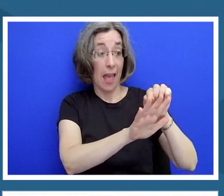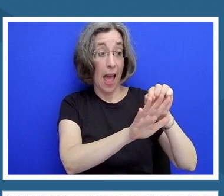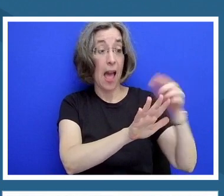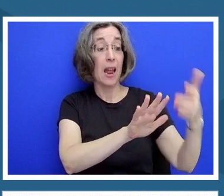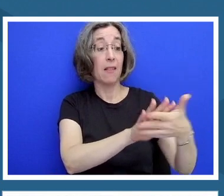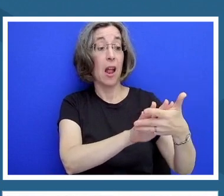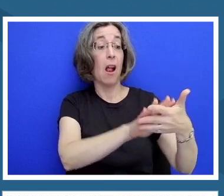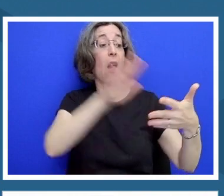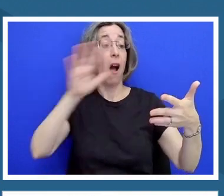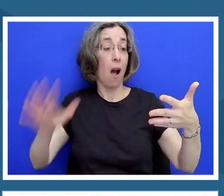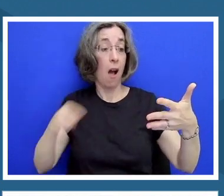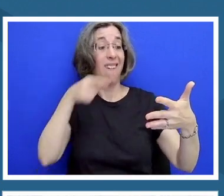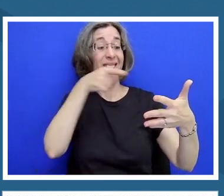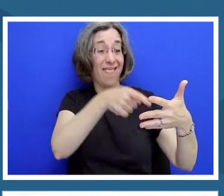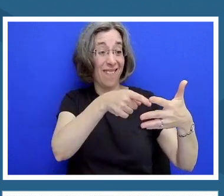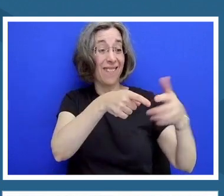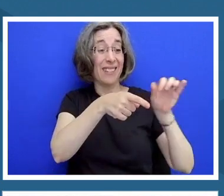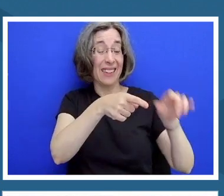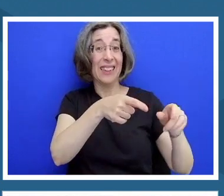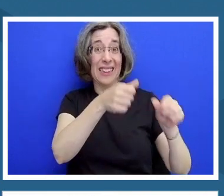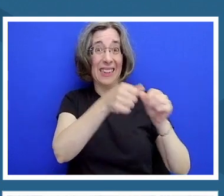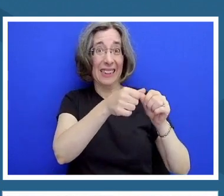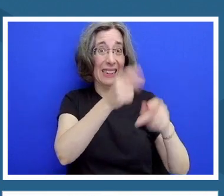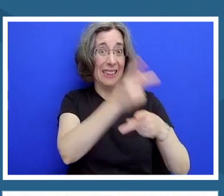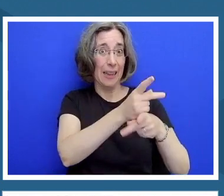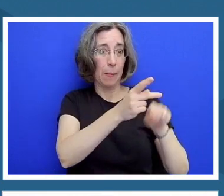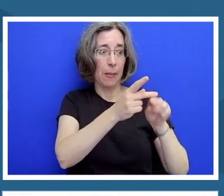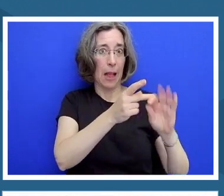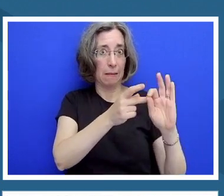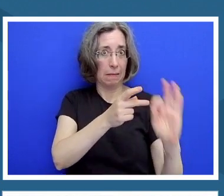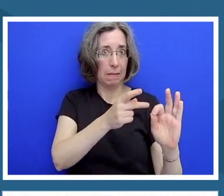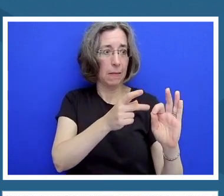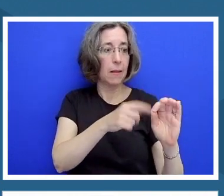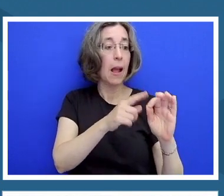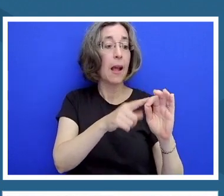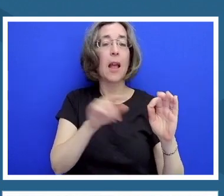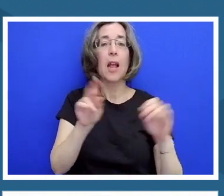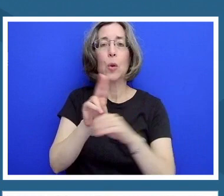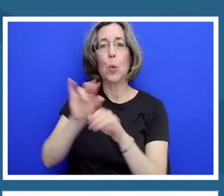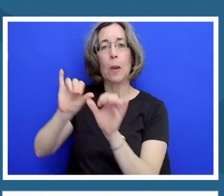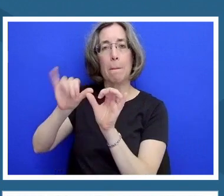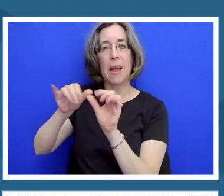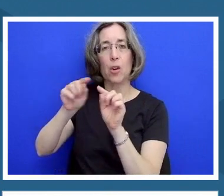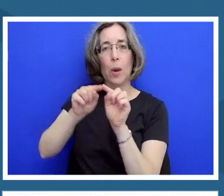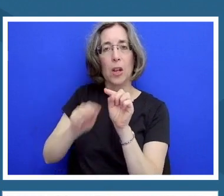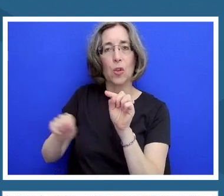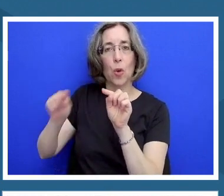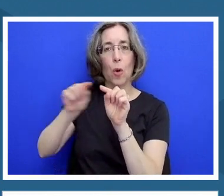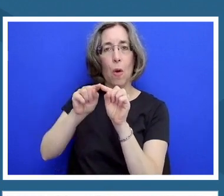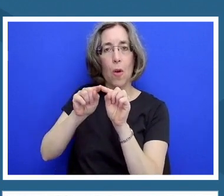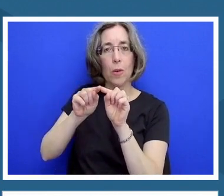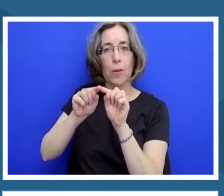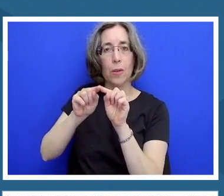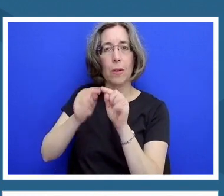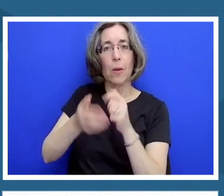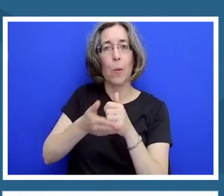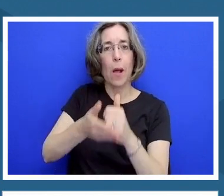place the measuring circles which are tools for measuring the